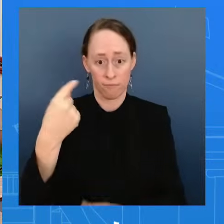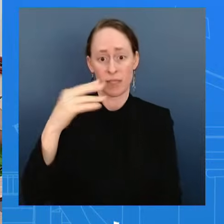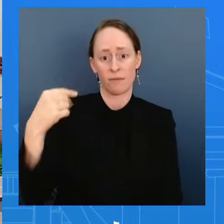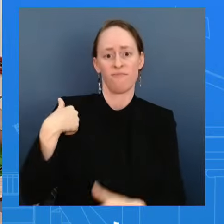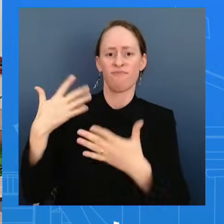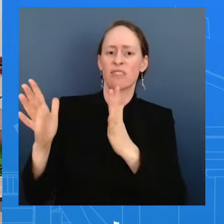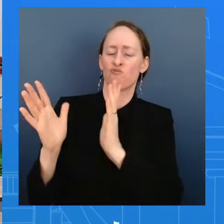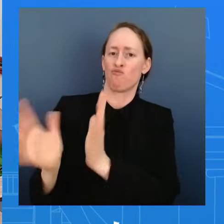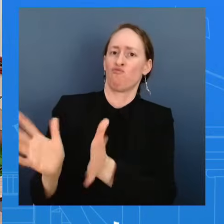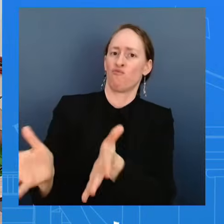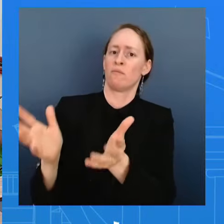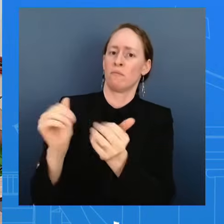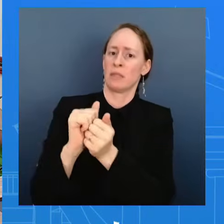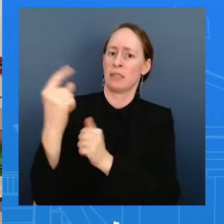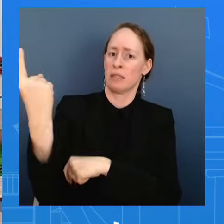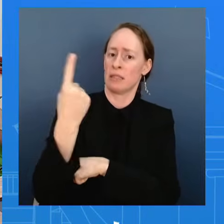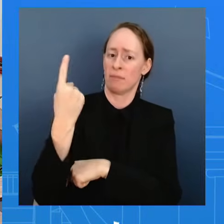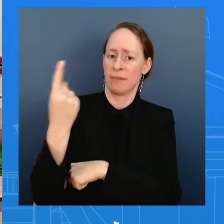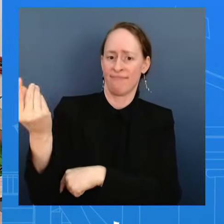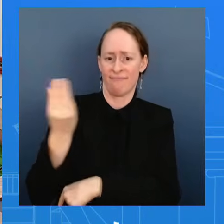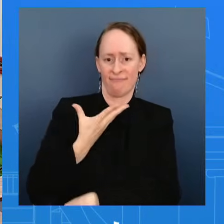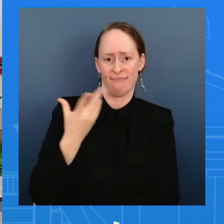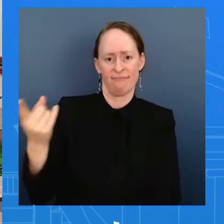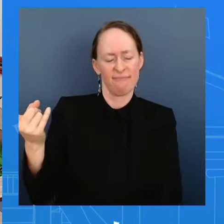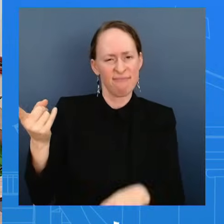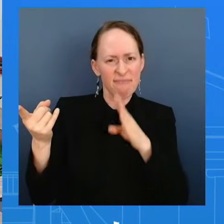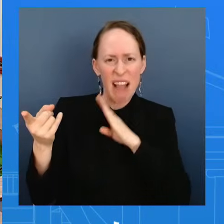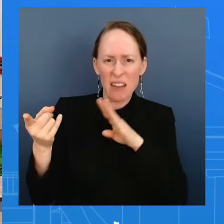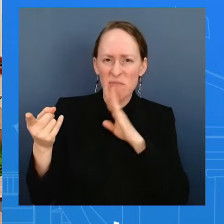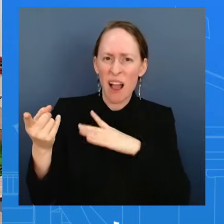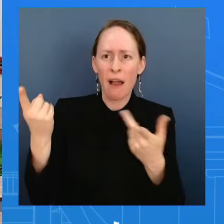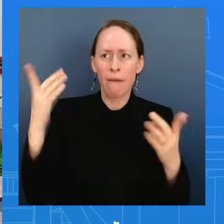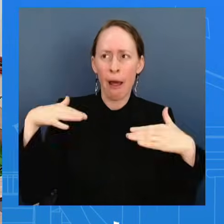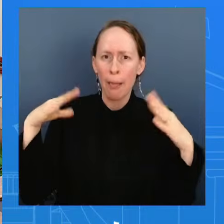and not know what the message has been and what we have been very clear about.